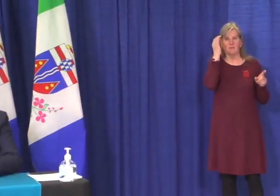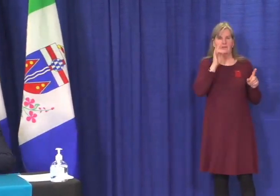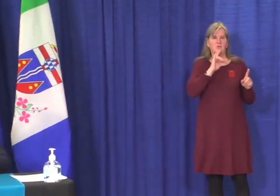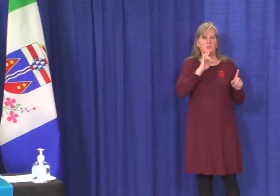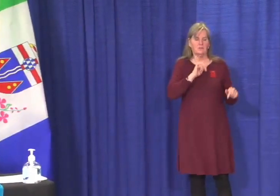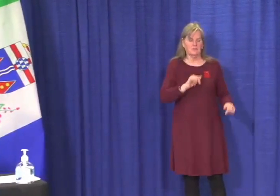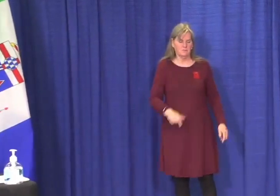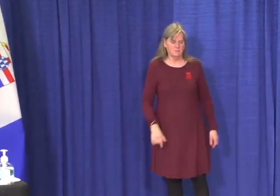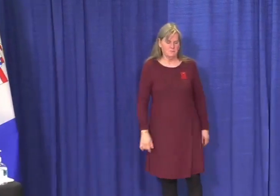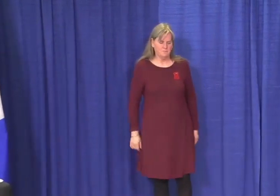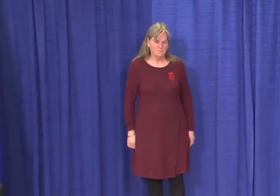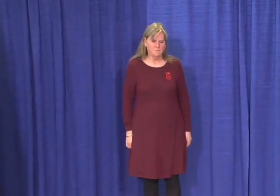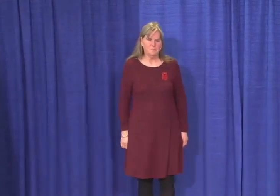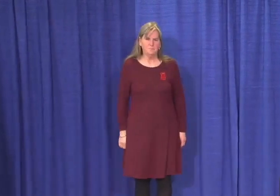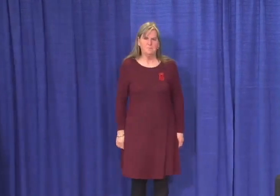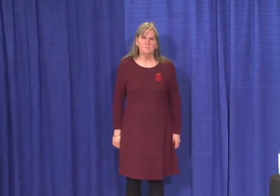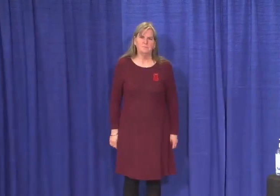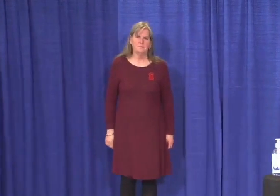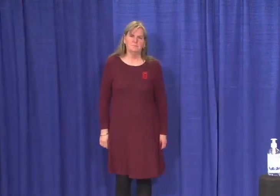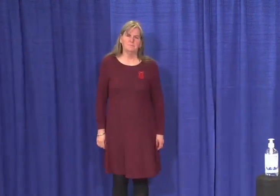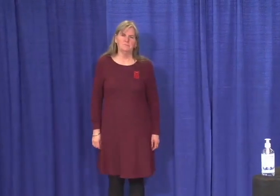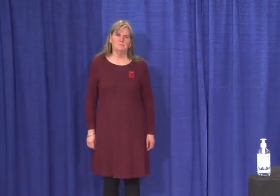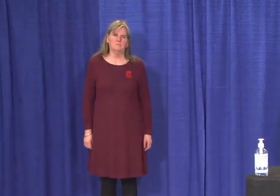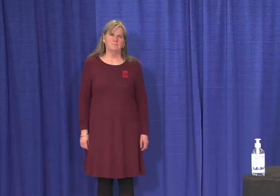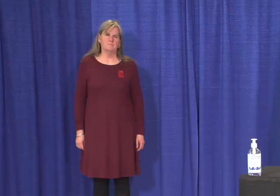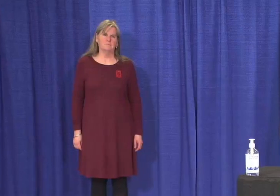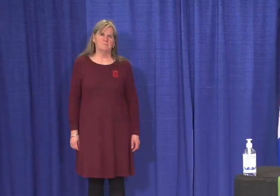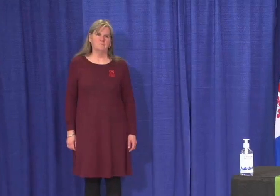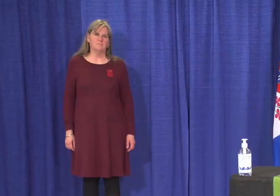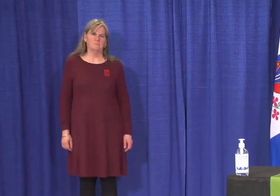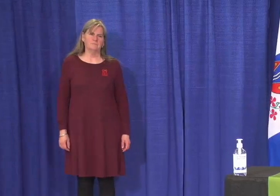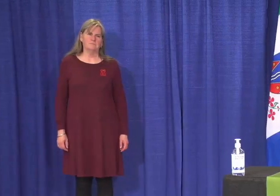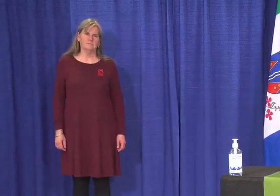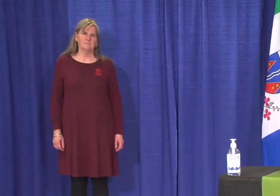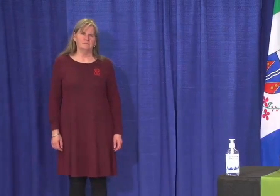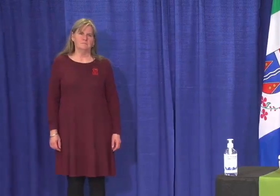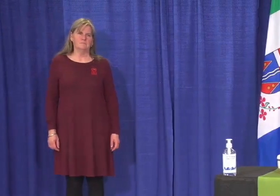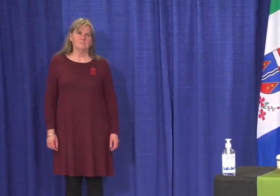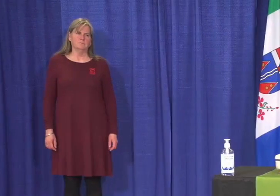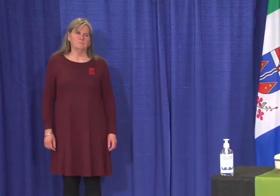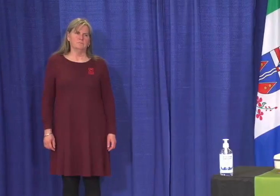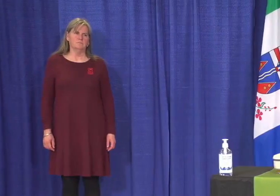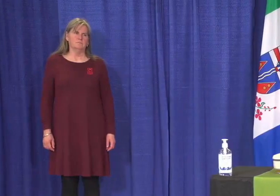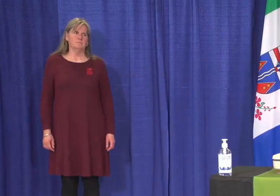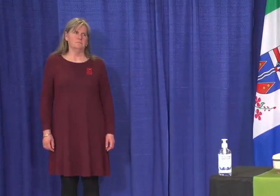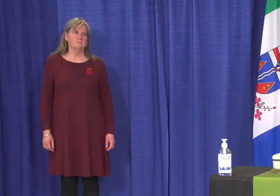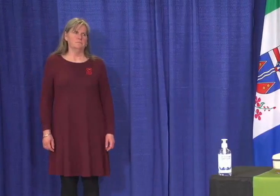while we were talking about in terms of 75 percent, we were always interested in herd